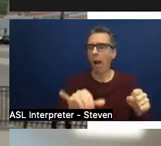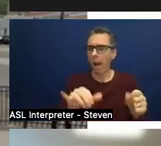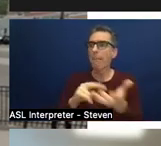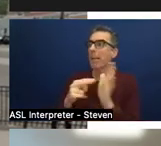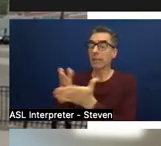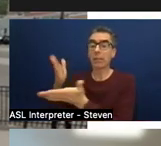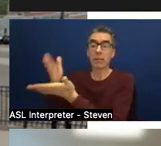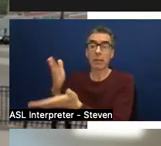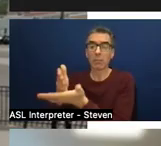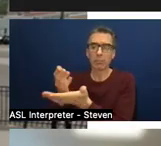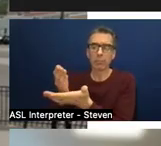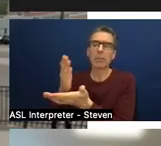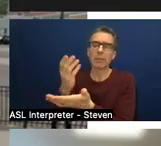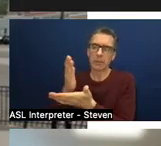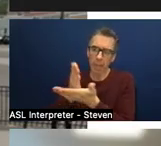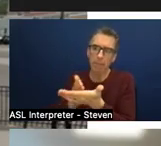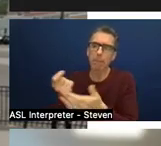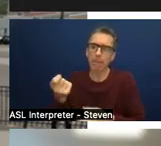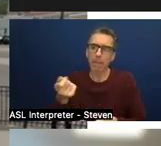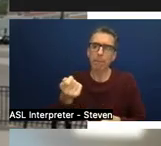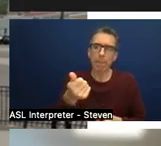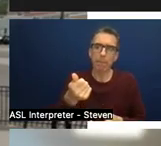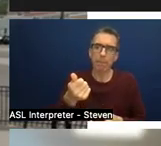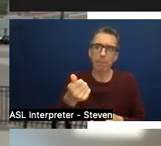but a lot of these bus stops are not served well today.